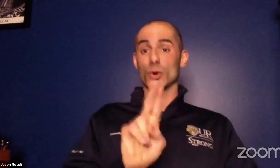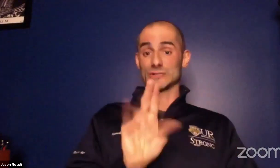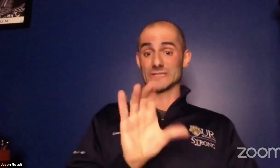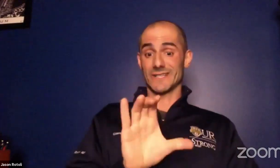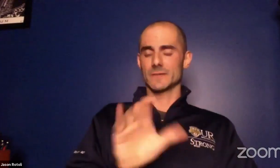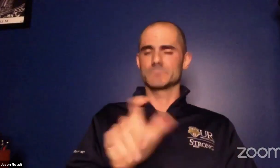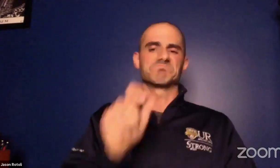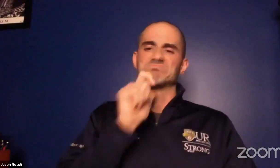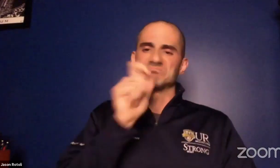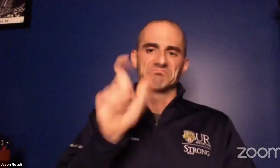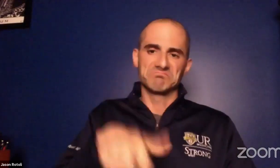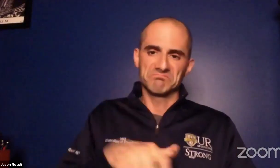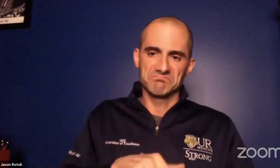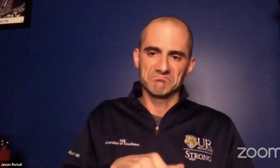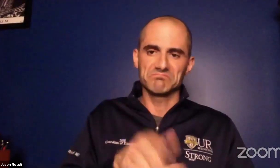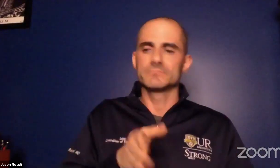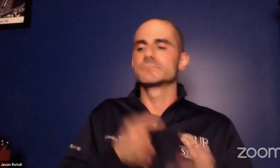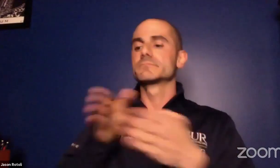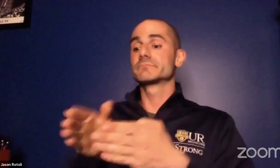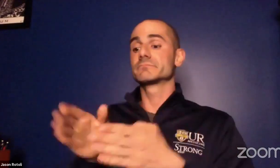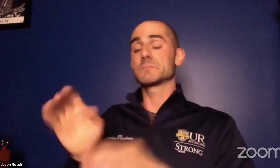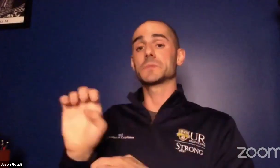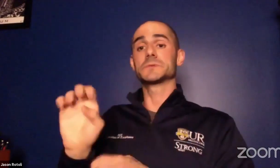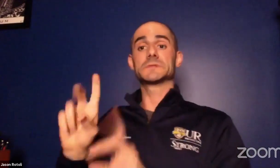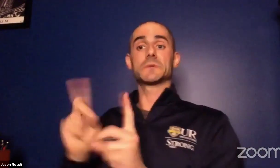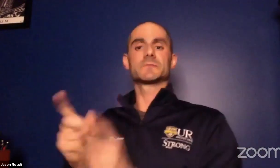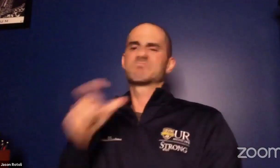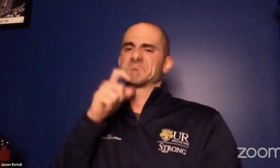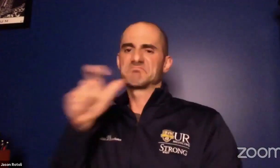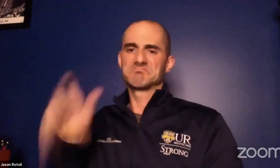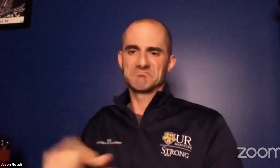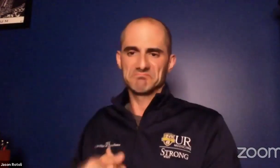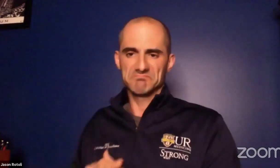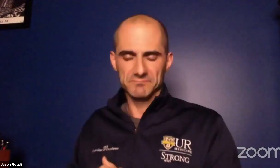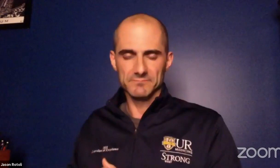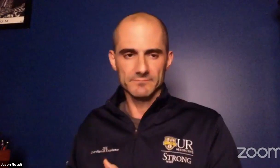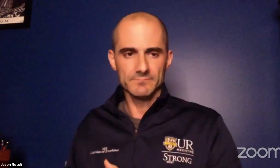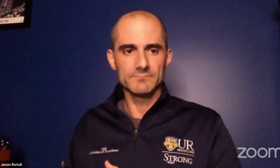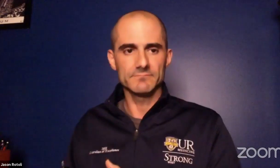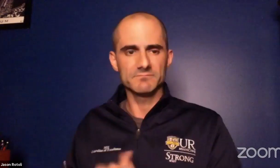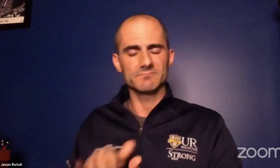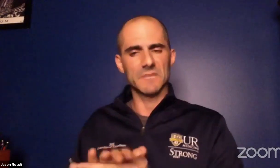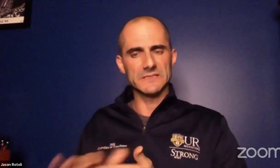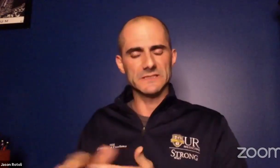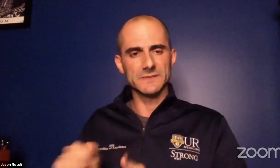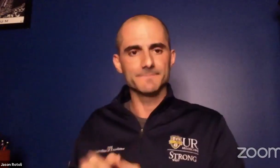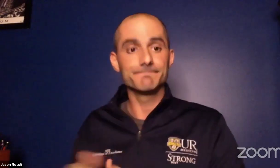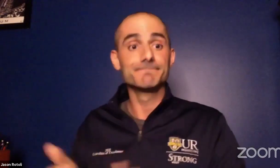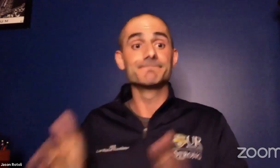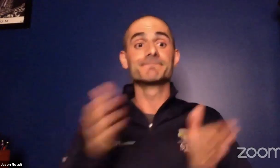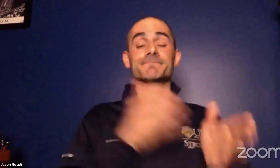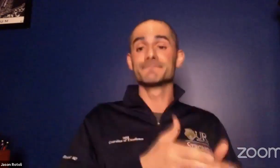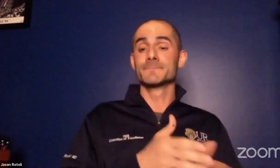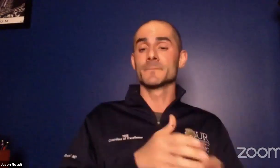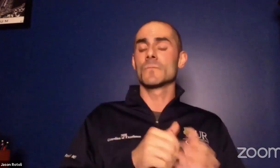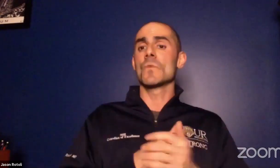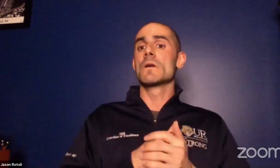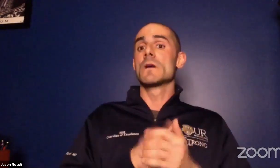who works at urgent care and who works in the emergency department. So now that we've clarified